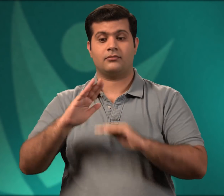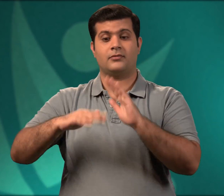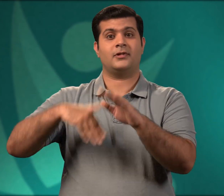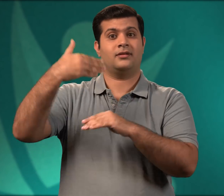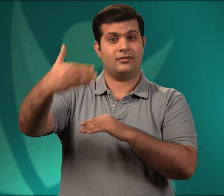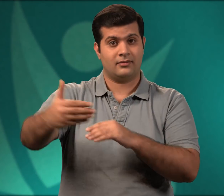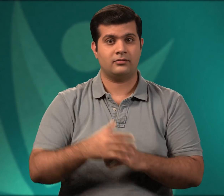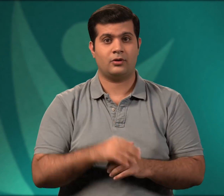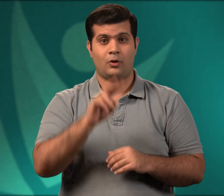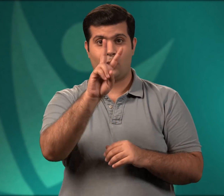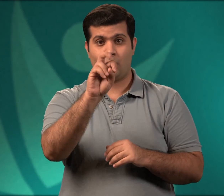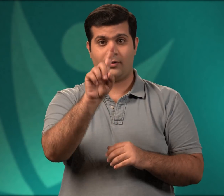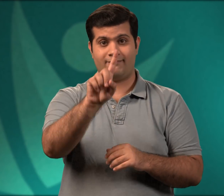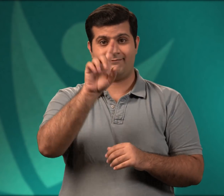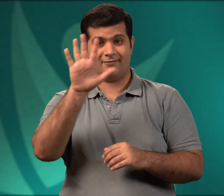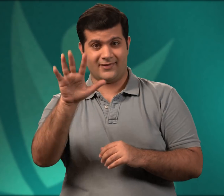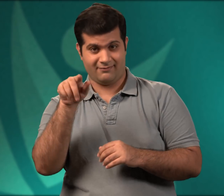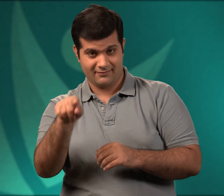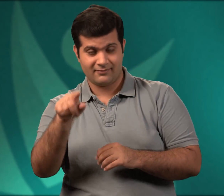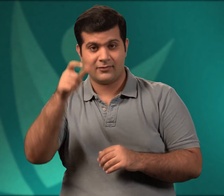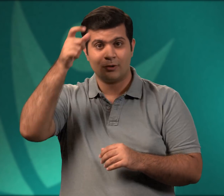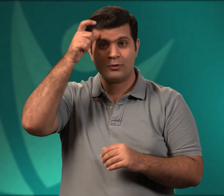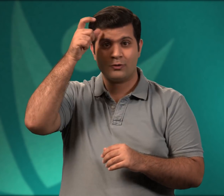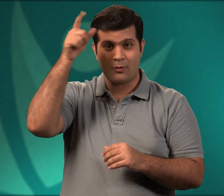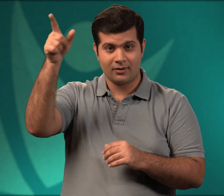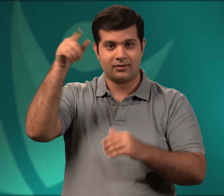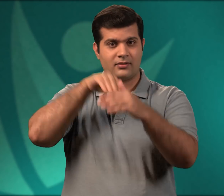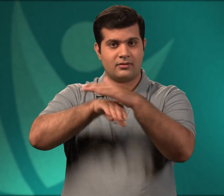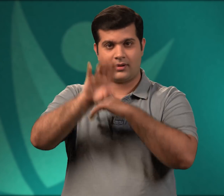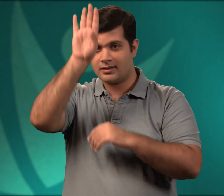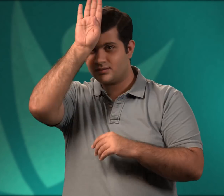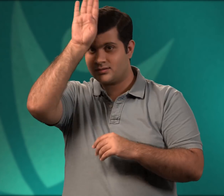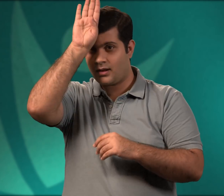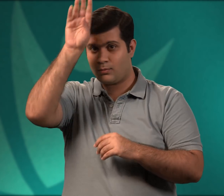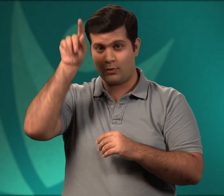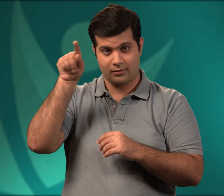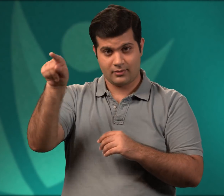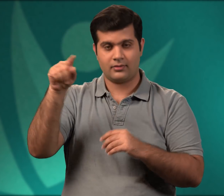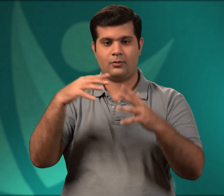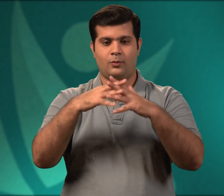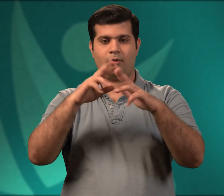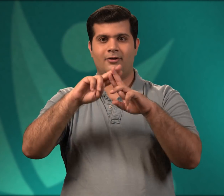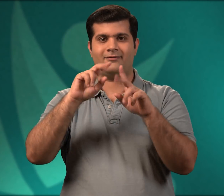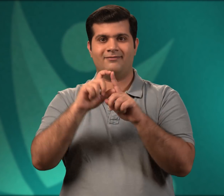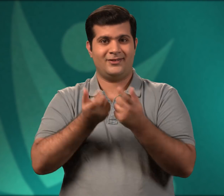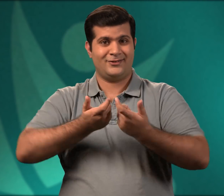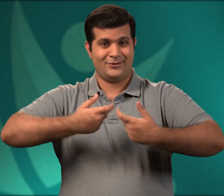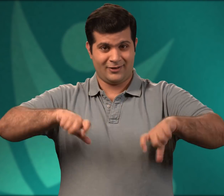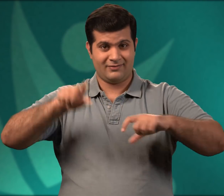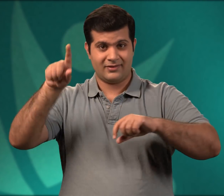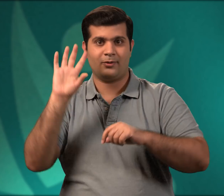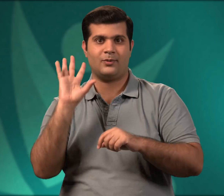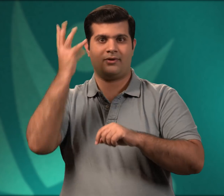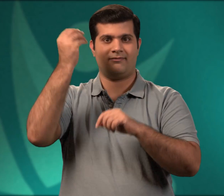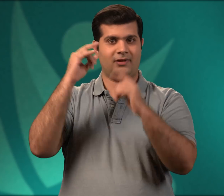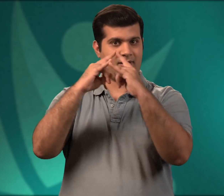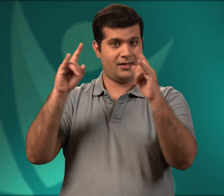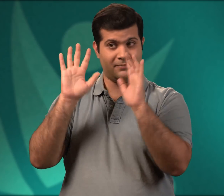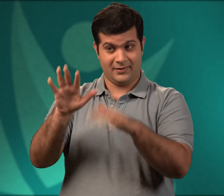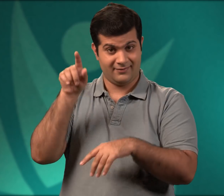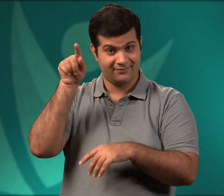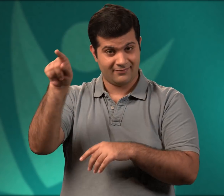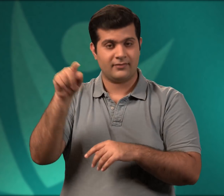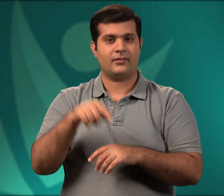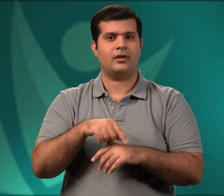Then in 2015 in Turkey, Istanbul the WFD Conference and the WFDYS camp was held.